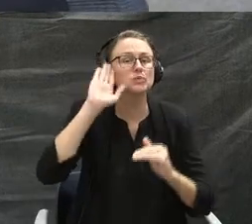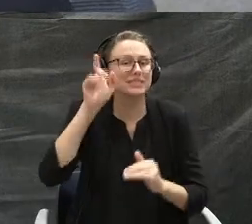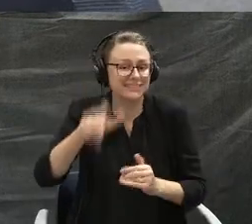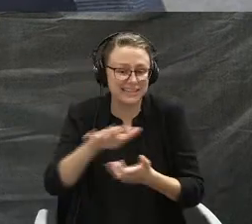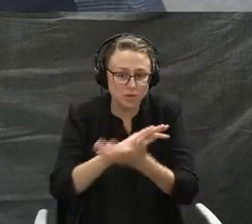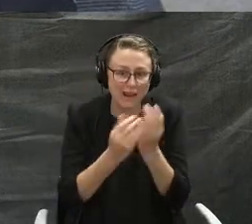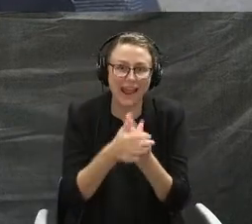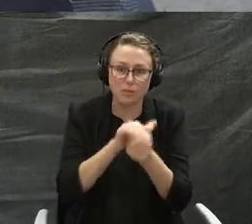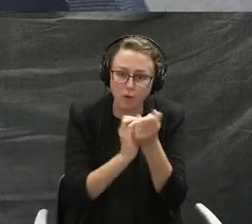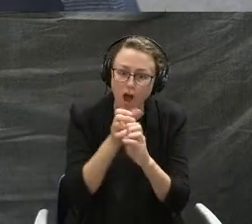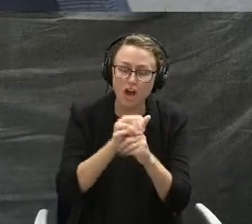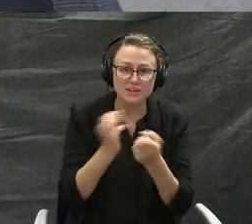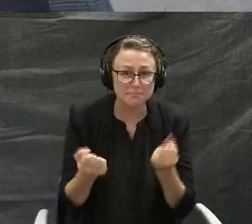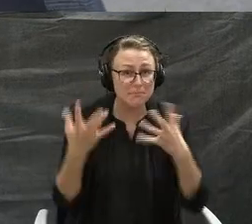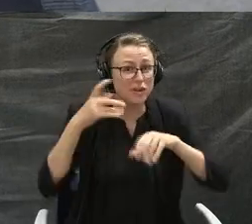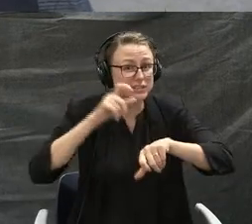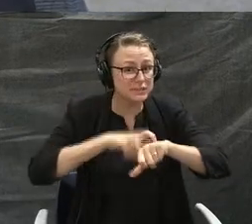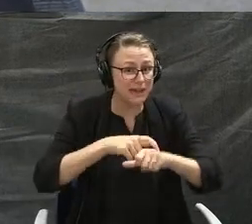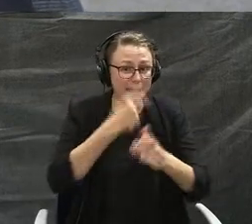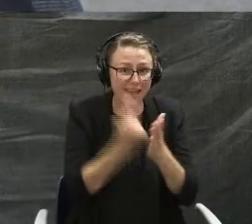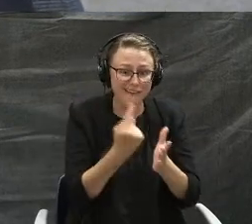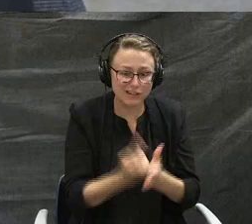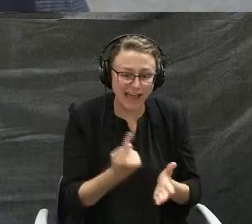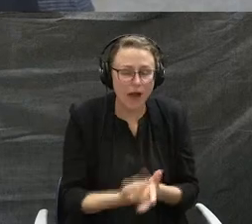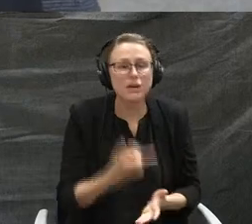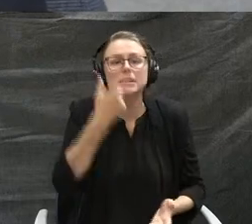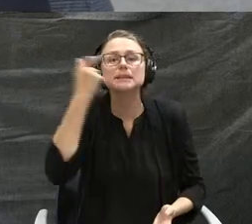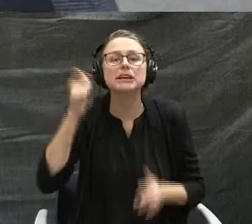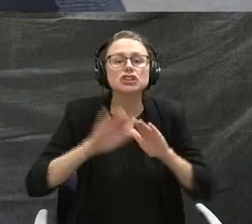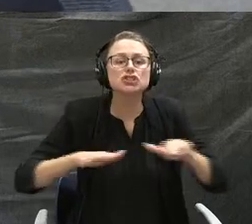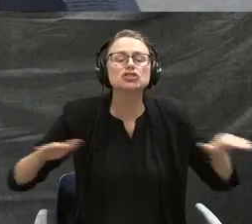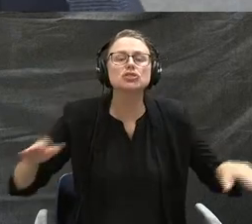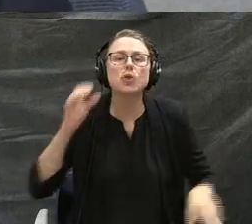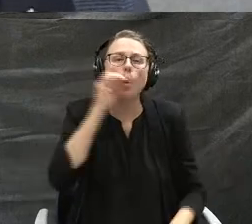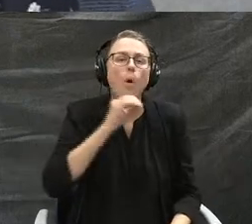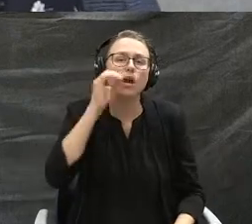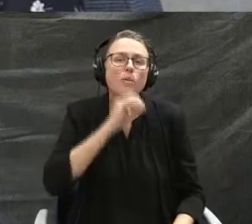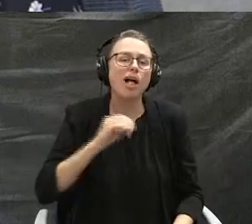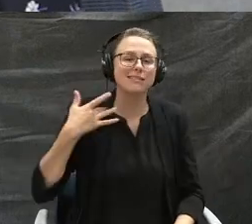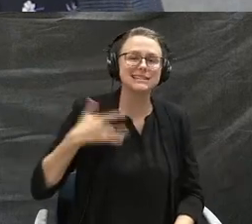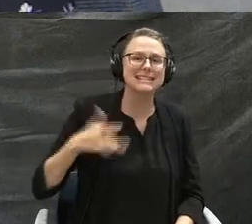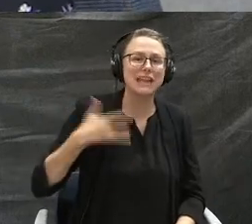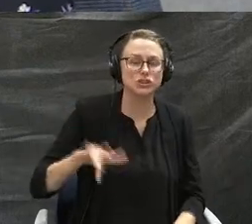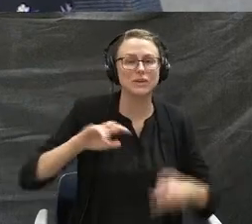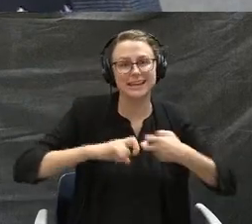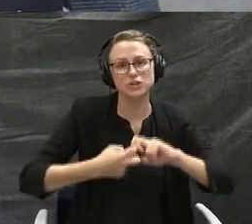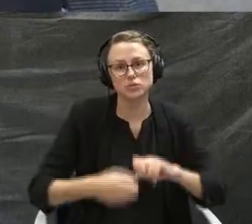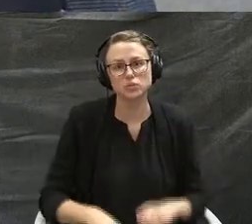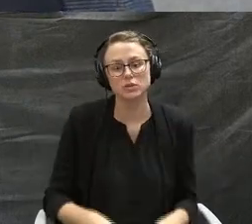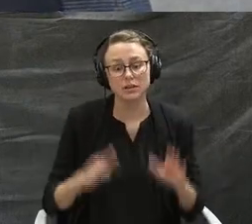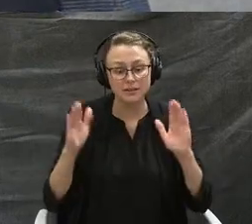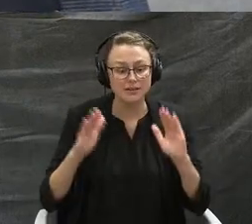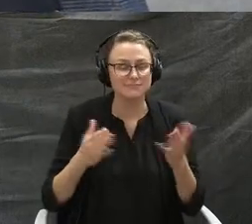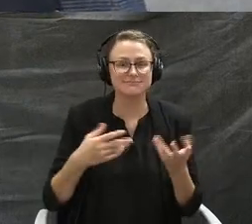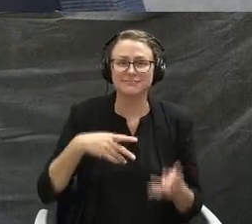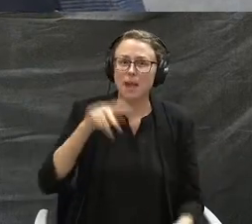multiple times an hour due to the children's oral sensory issues. We also deal with potty training, a number of children,